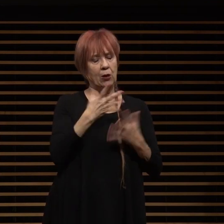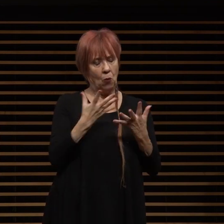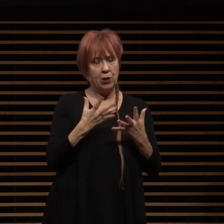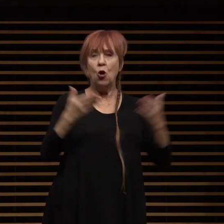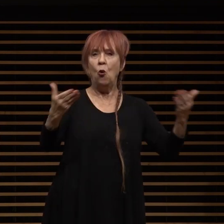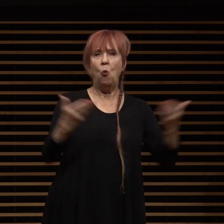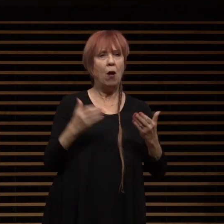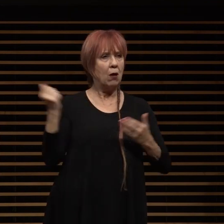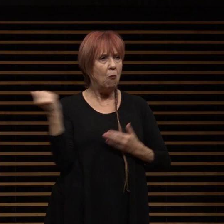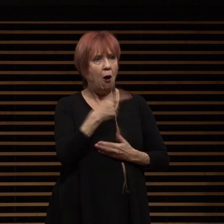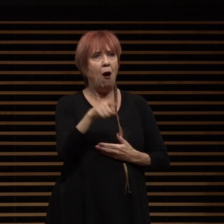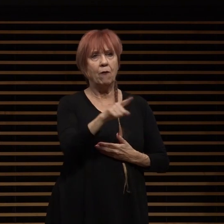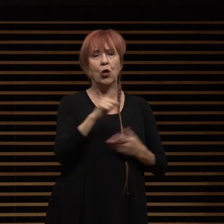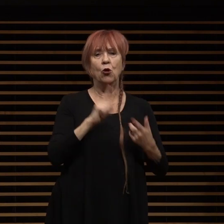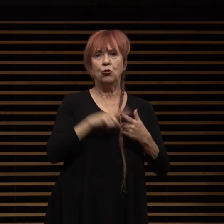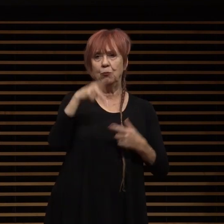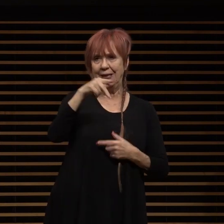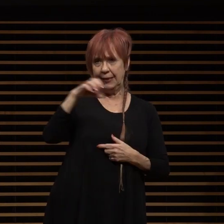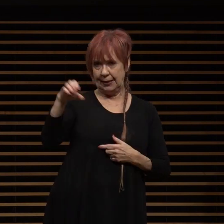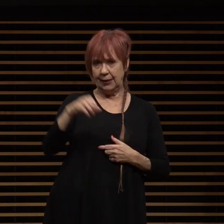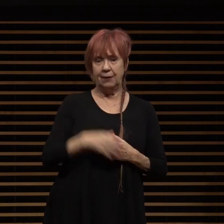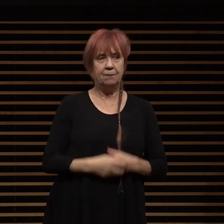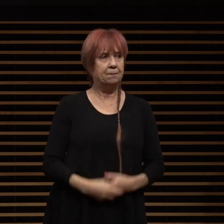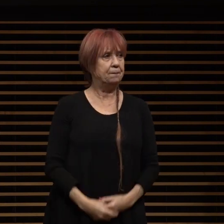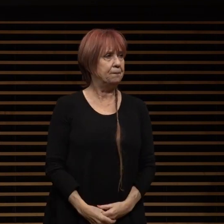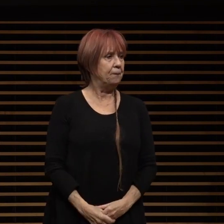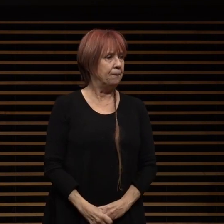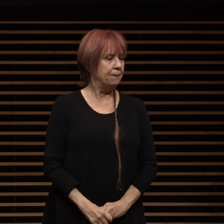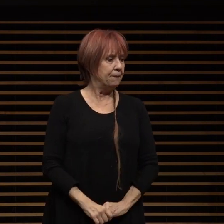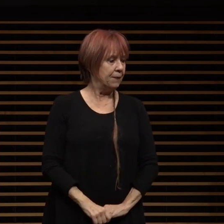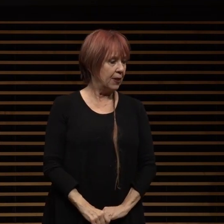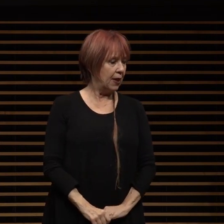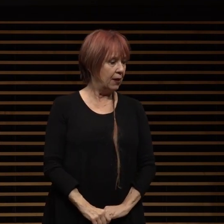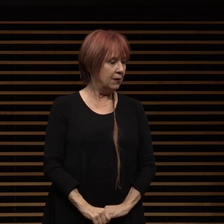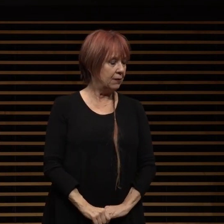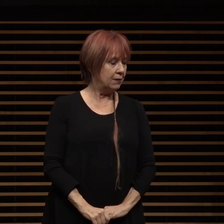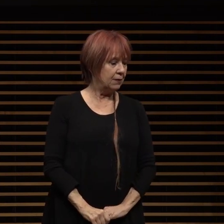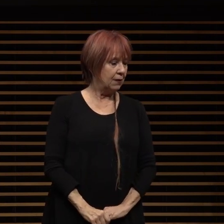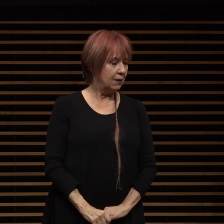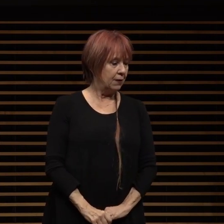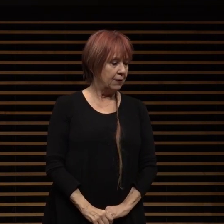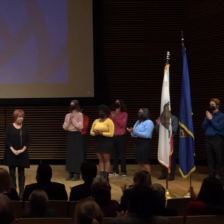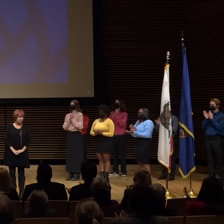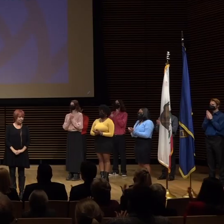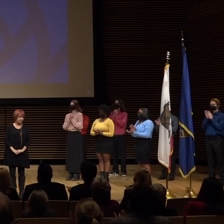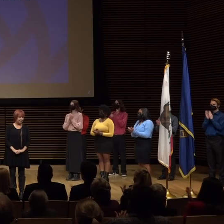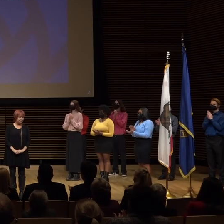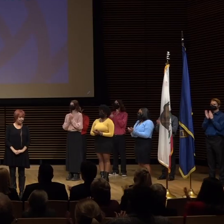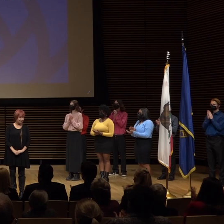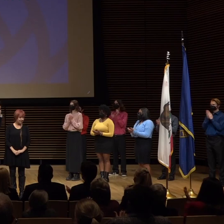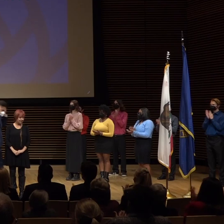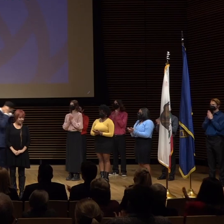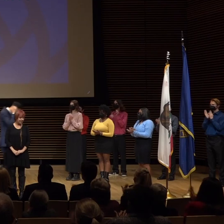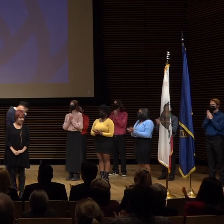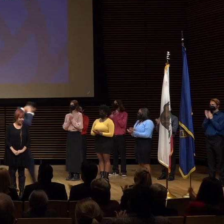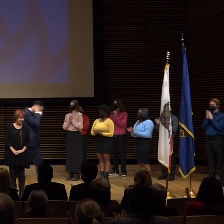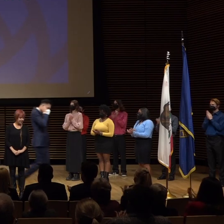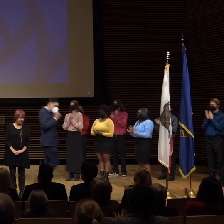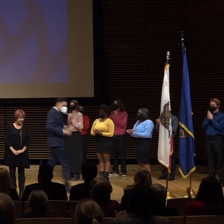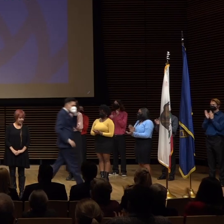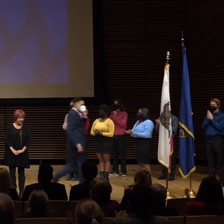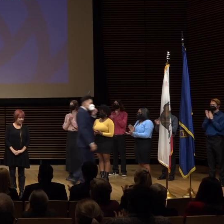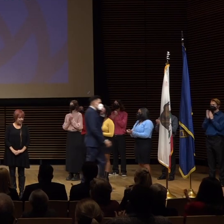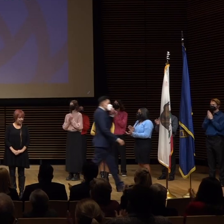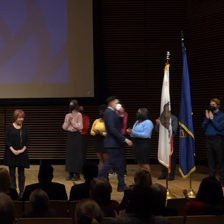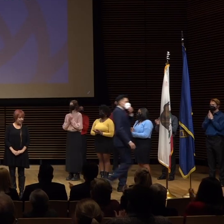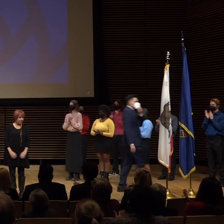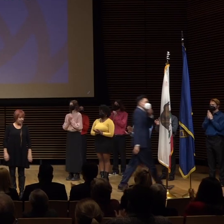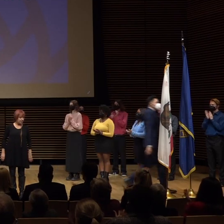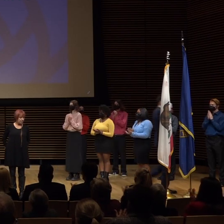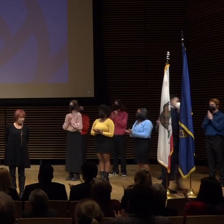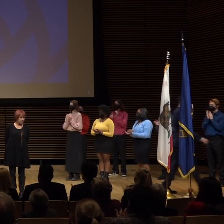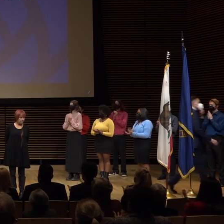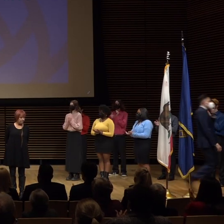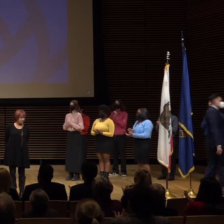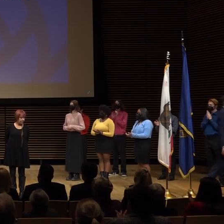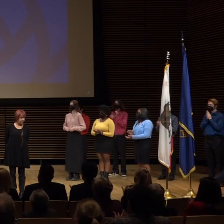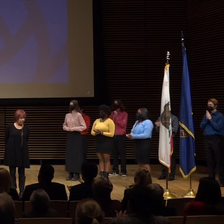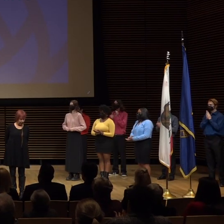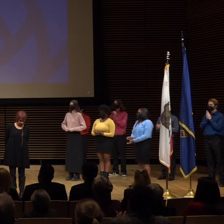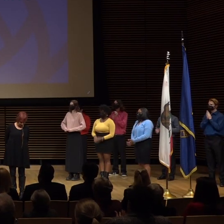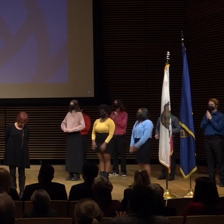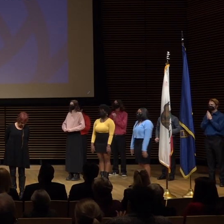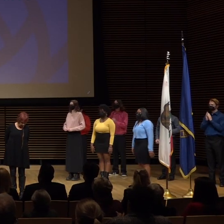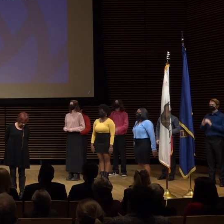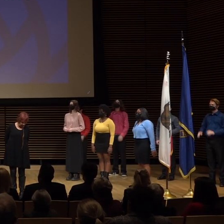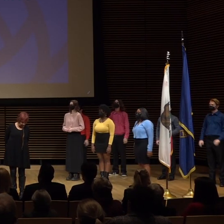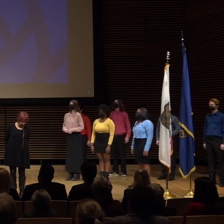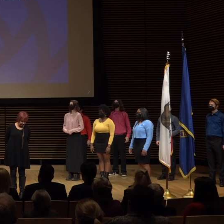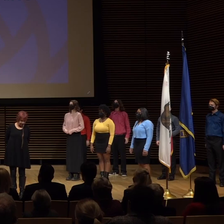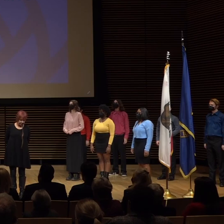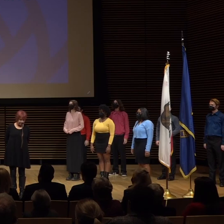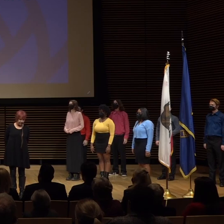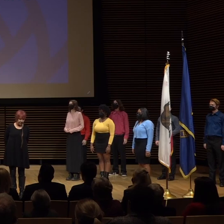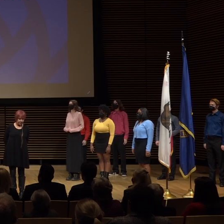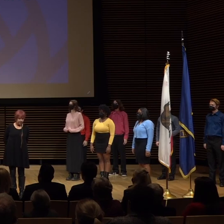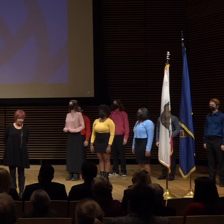of you to pasadena city college